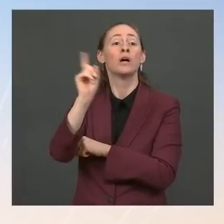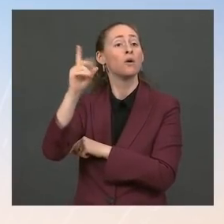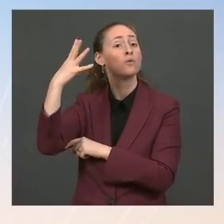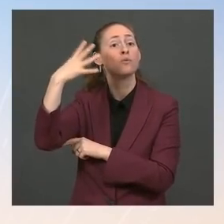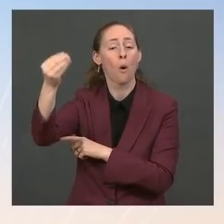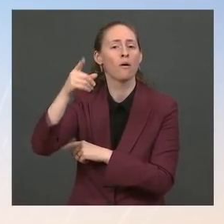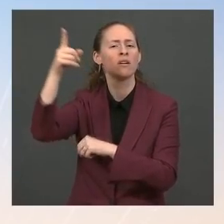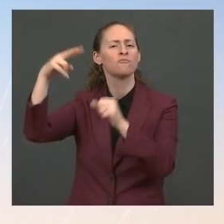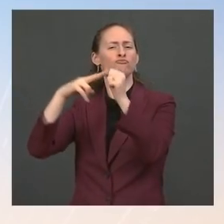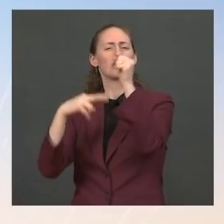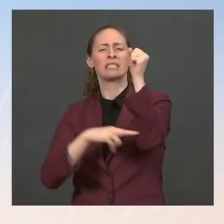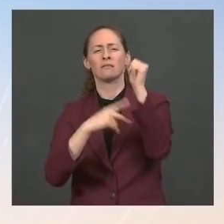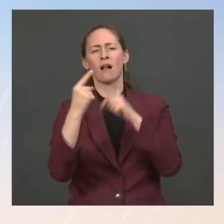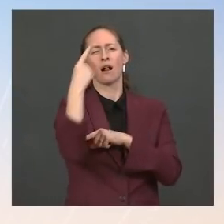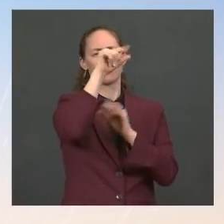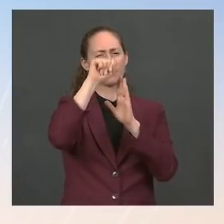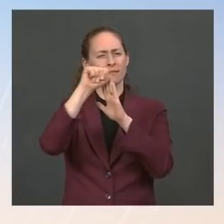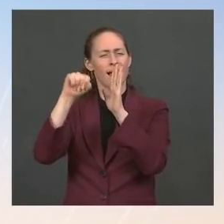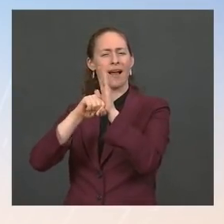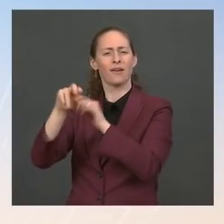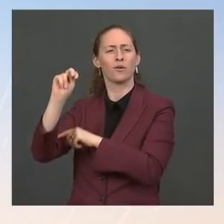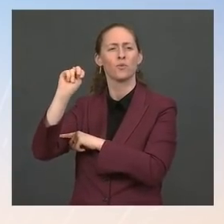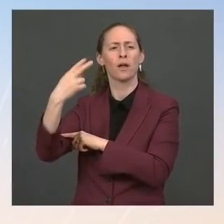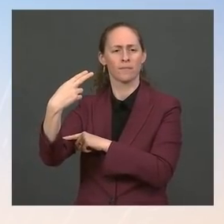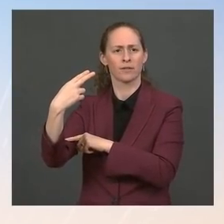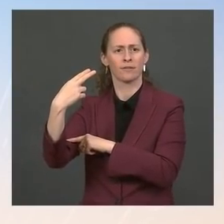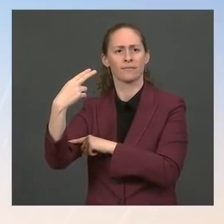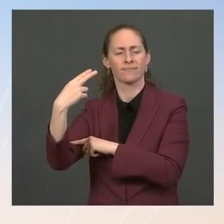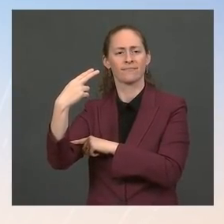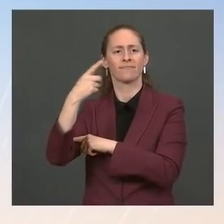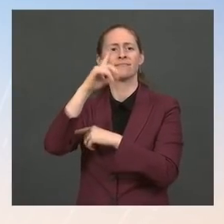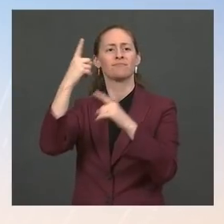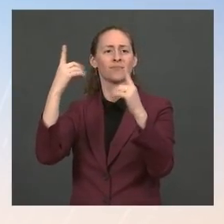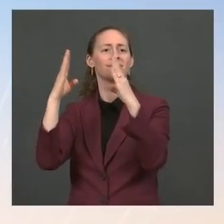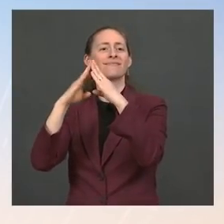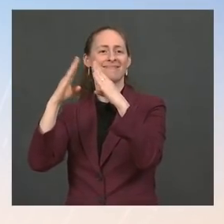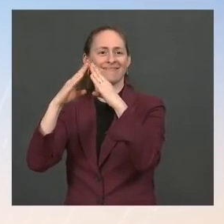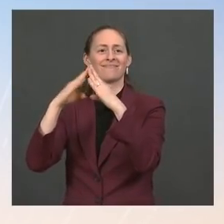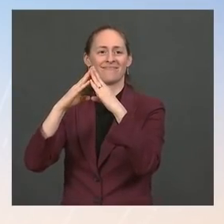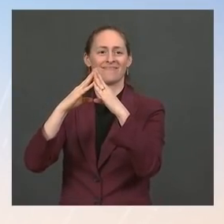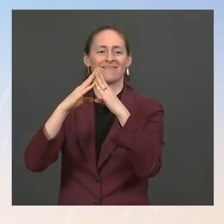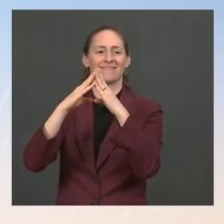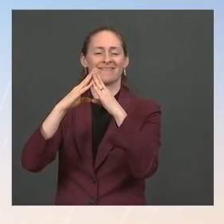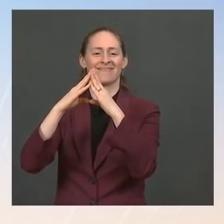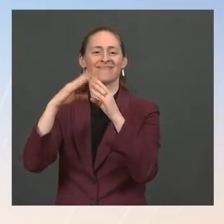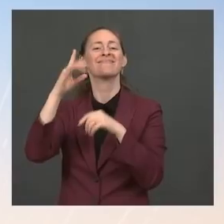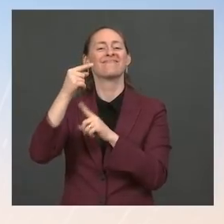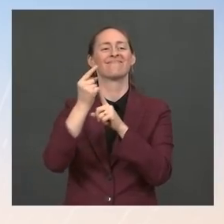River in Woodstock, New Hampshire, which has been on the state's "red list" of bridges in poor condition since 2013.